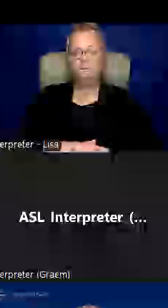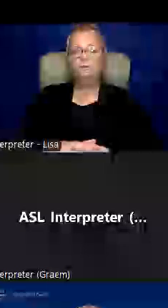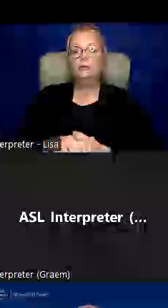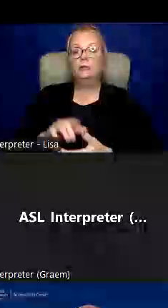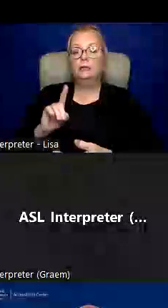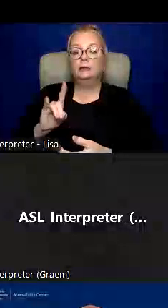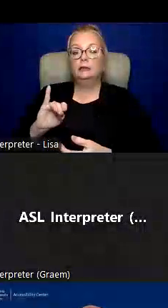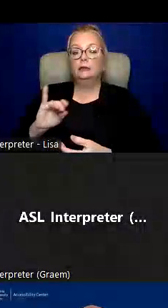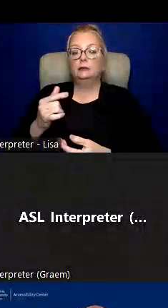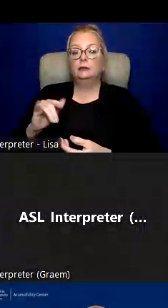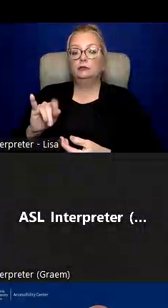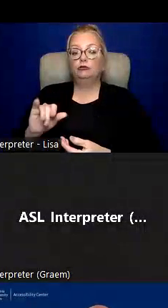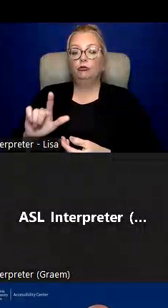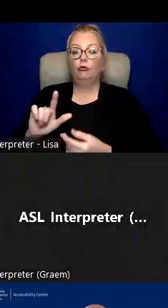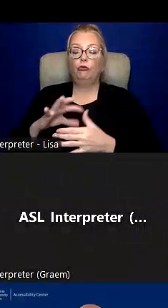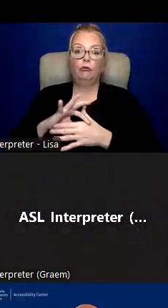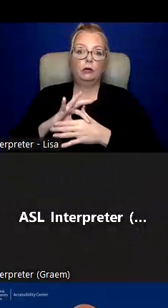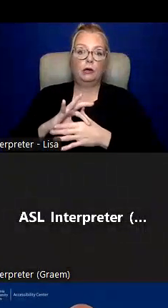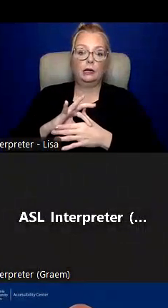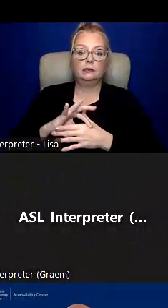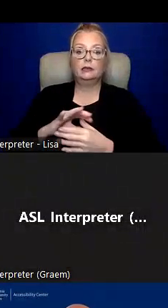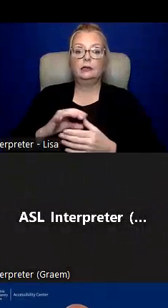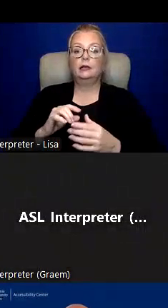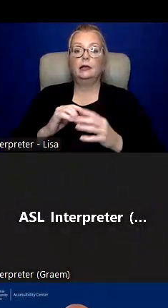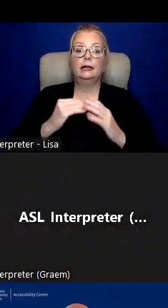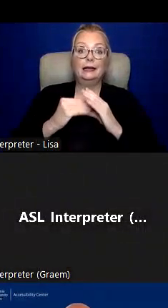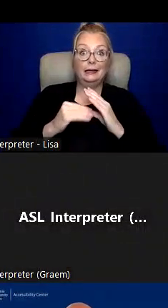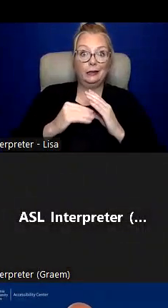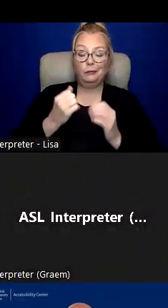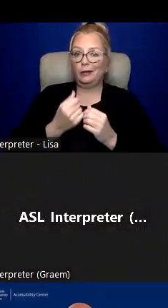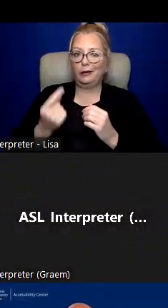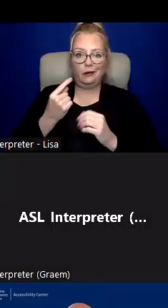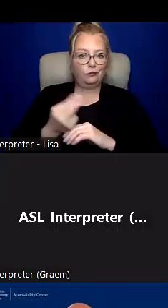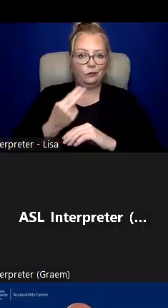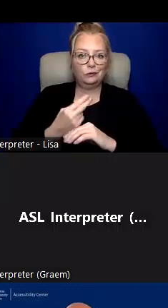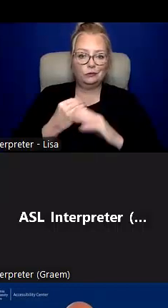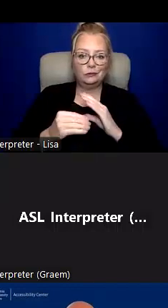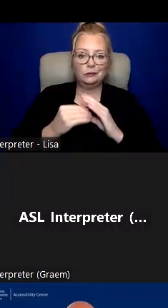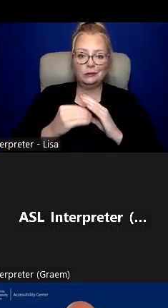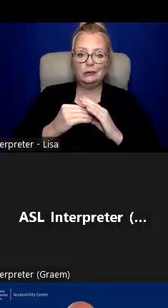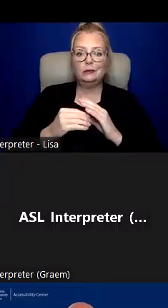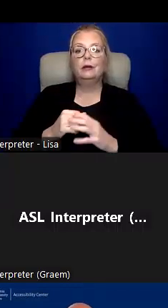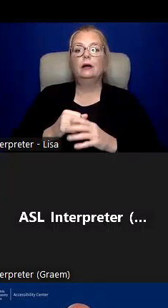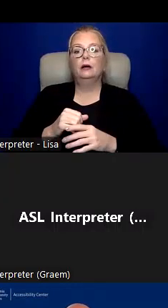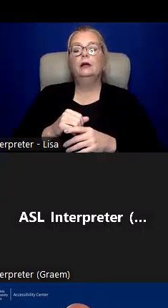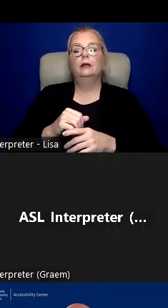So first and foremost, things like email. Everyone sends emails. Those need to be accessible.